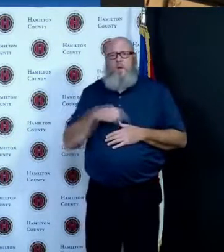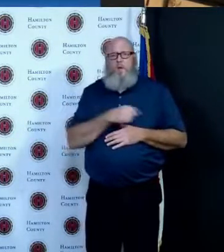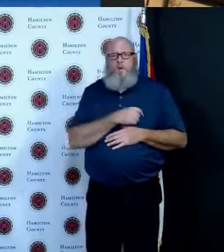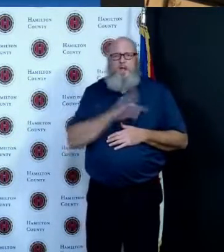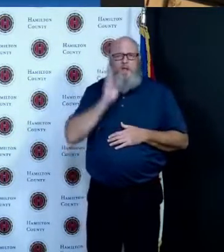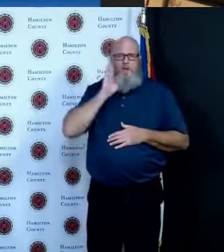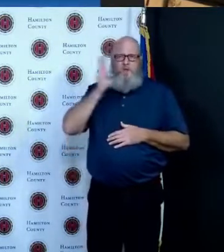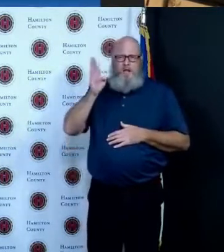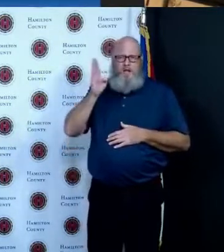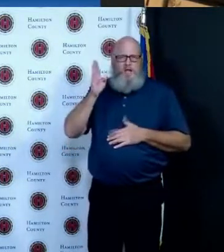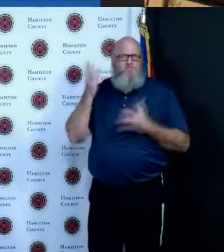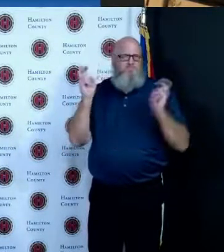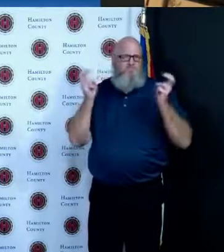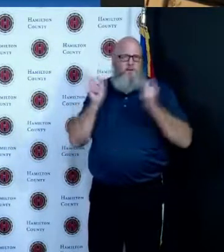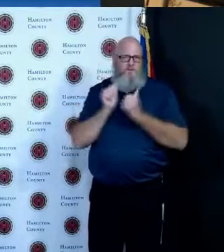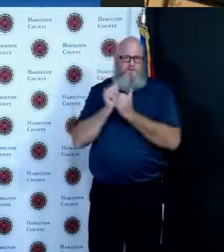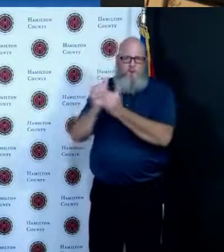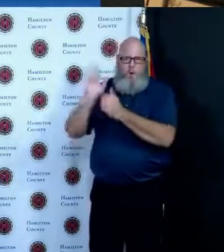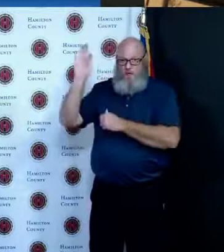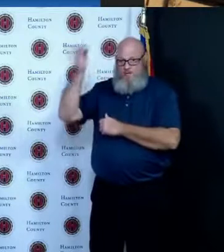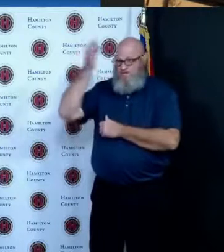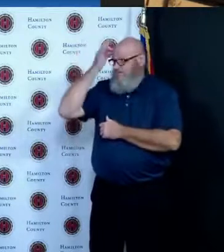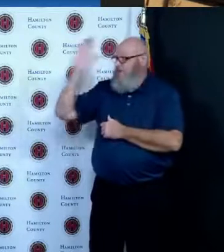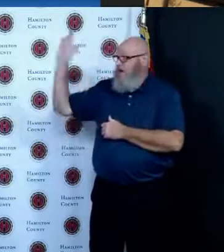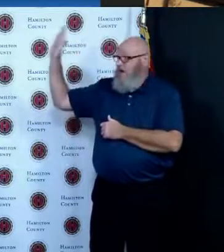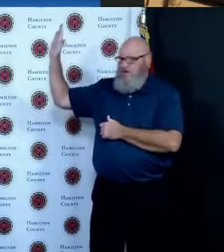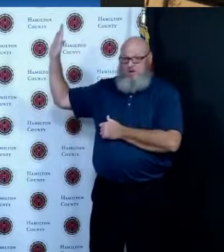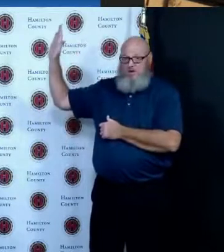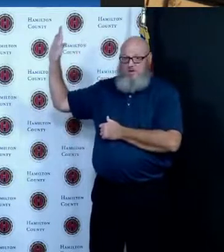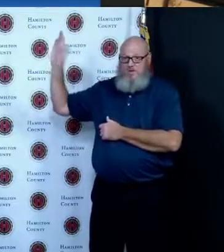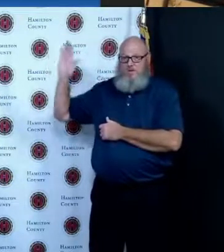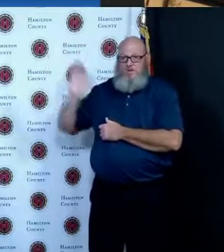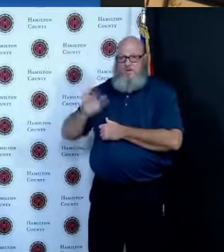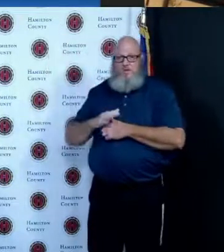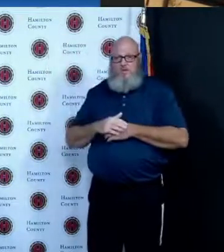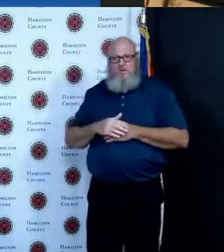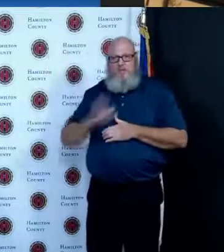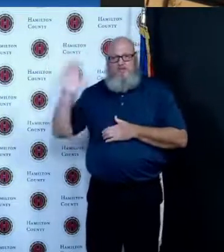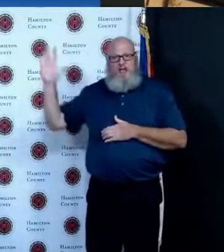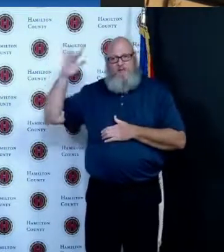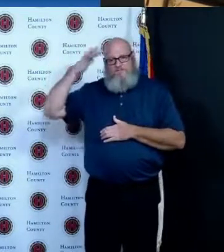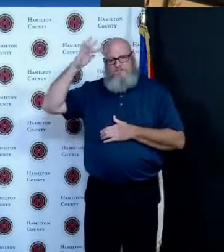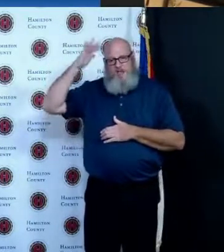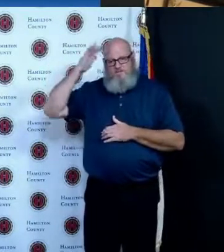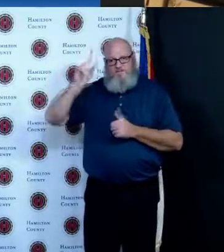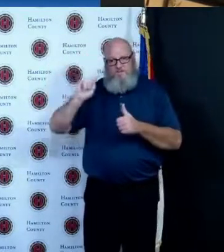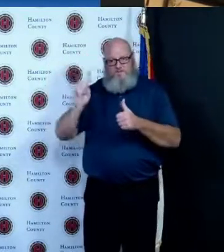as possible I mean I know that's the philosophy behind it what do you think of that well I think